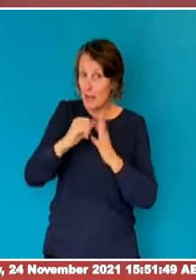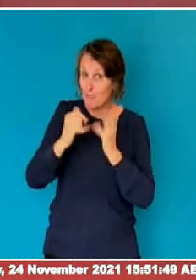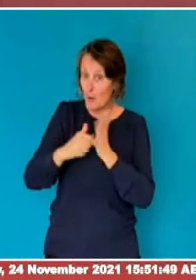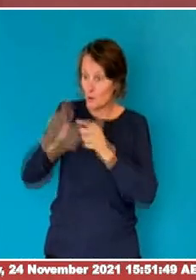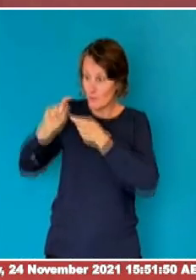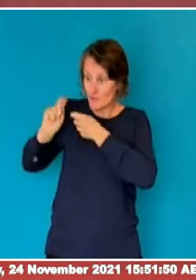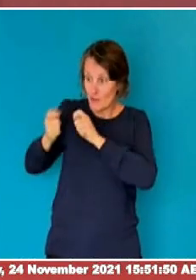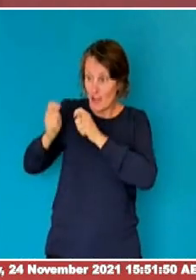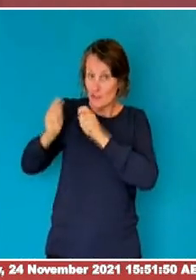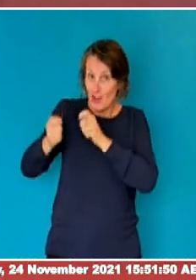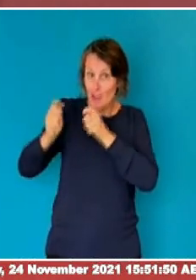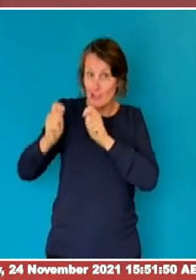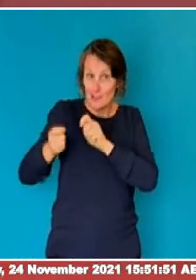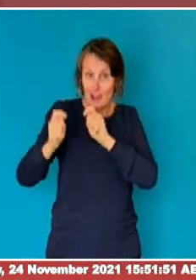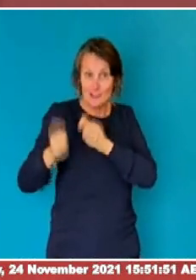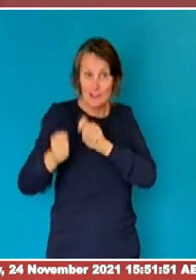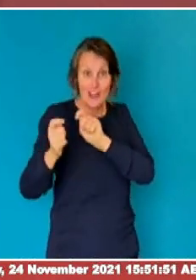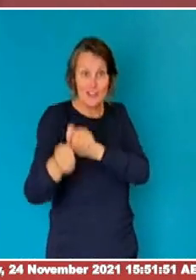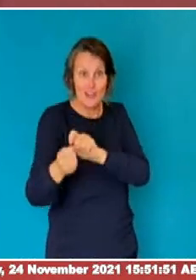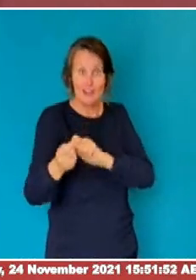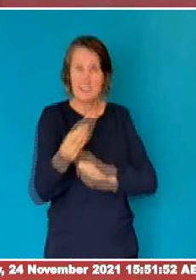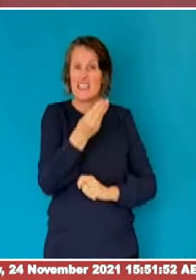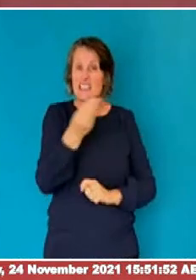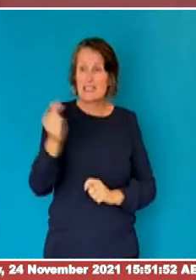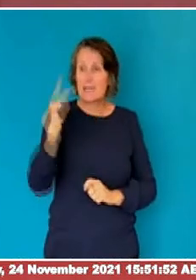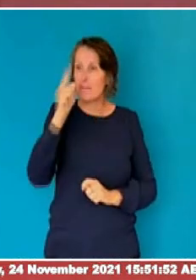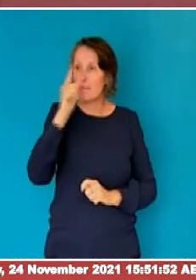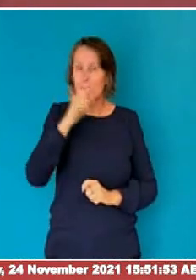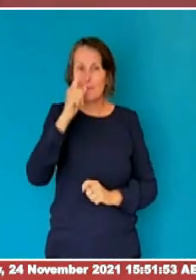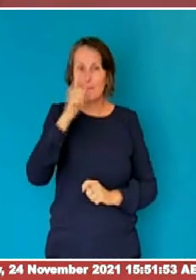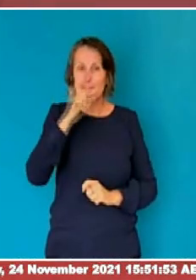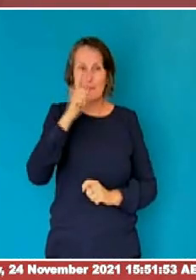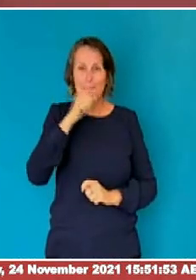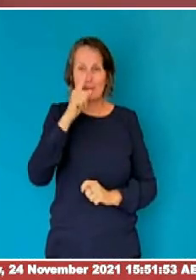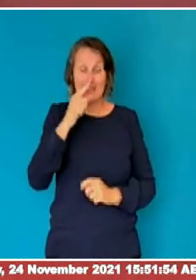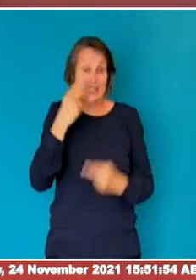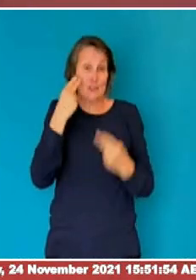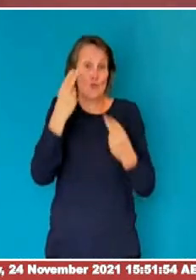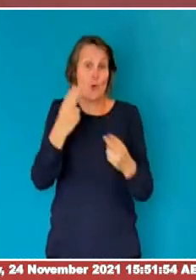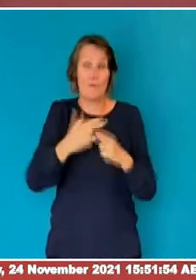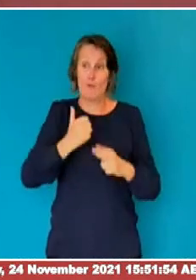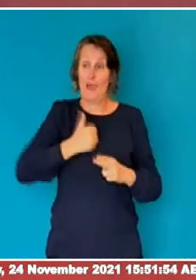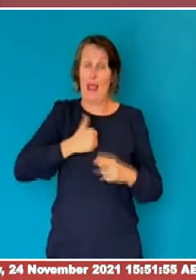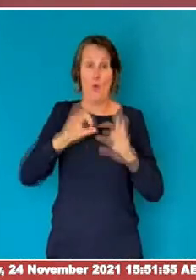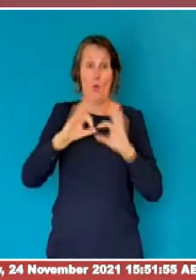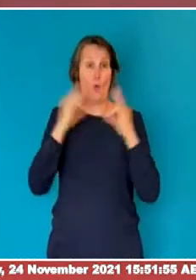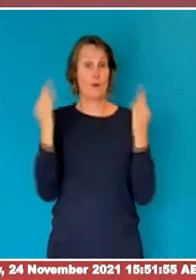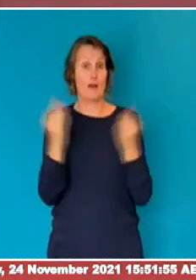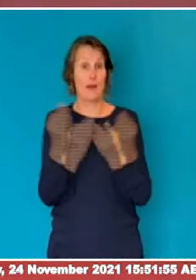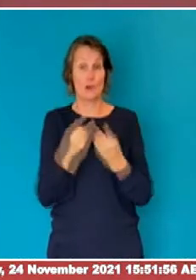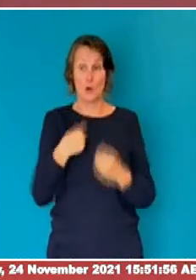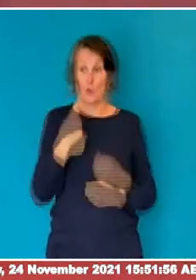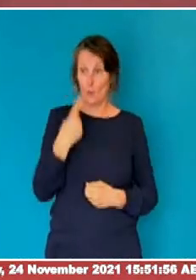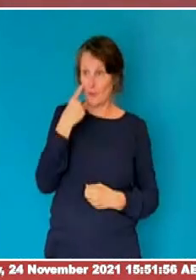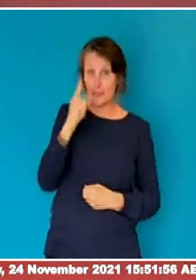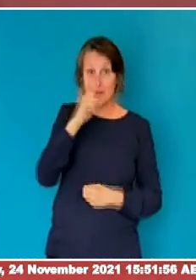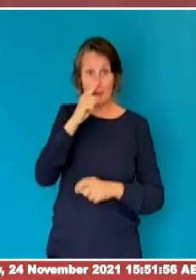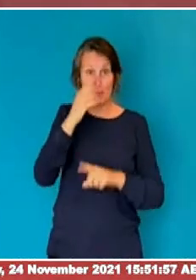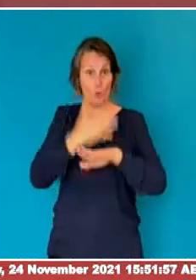We've got people that have been around, it's very normal in our organisation to see a tenure of 20, 30, 40 years.